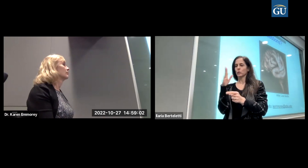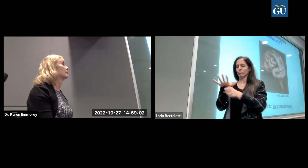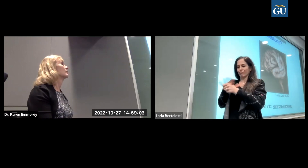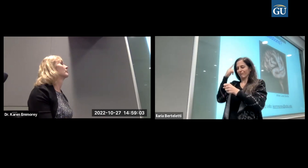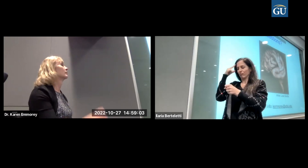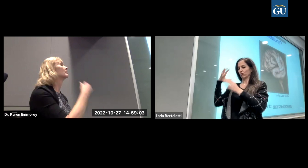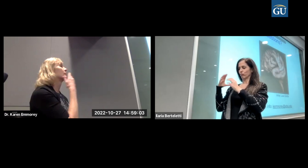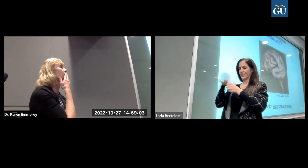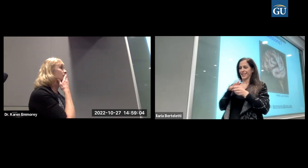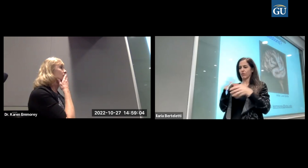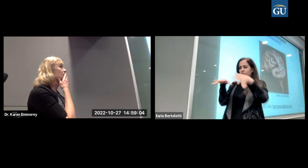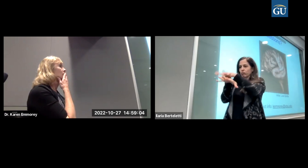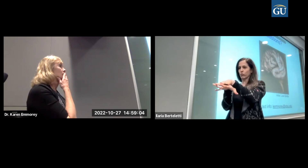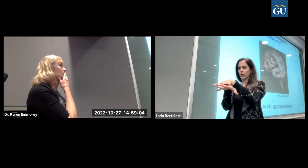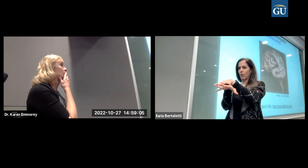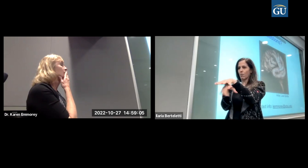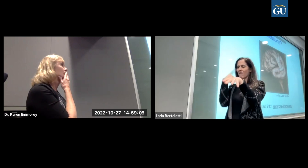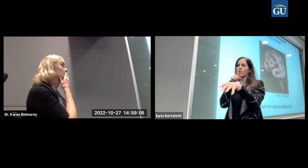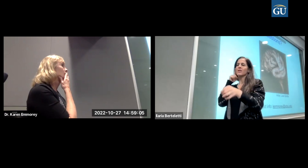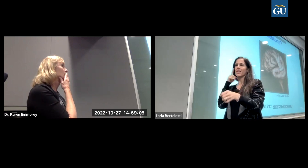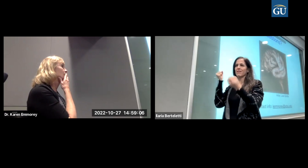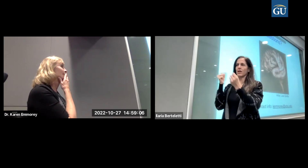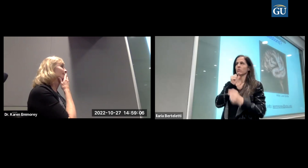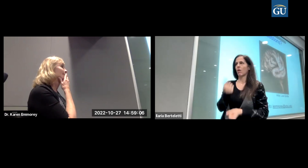so I think they're actually asking you a bigger question even than that.